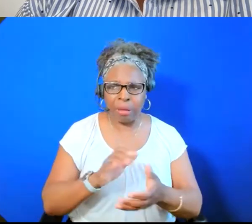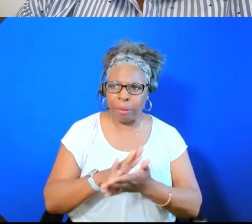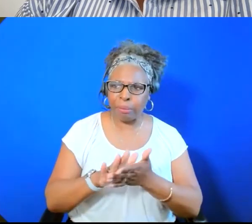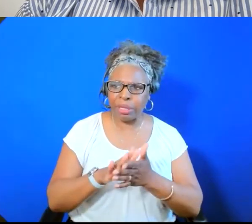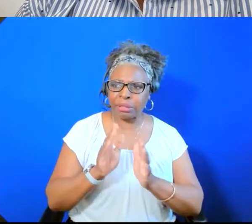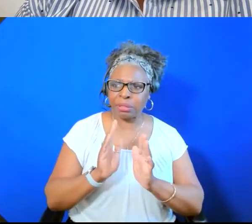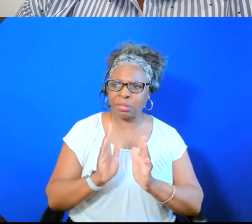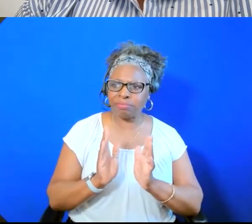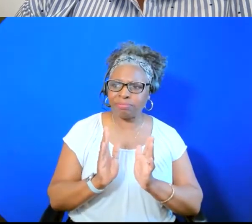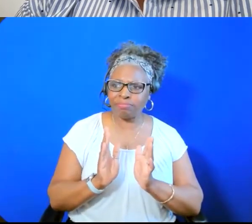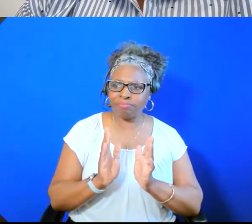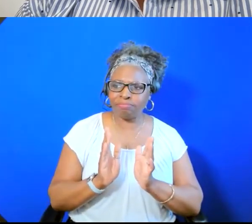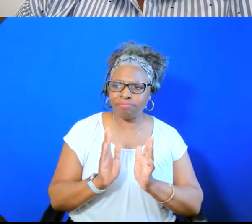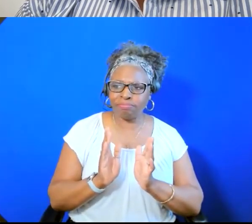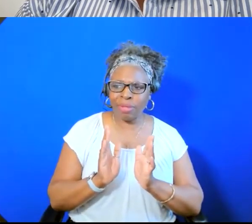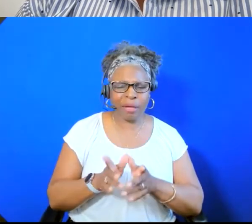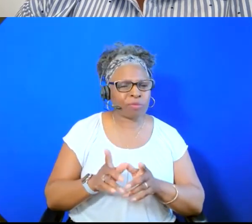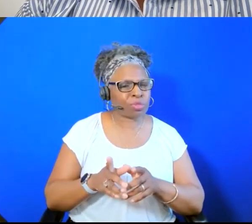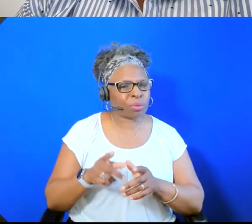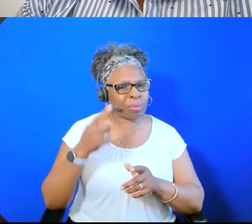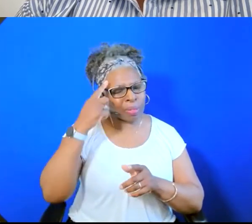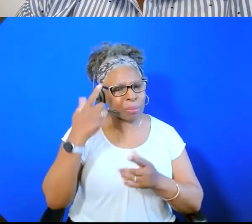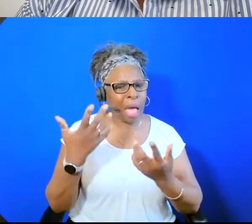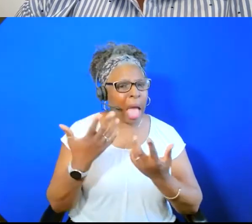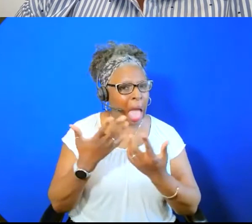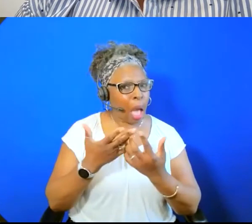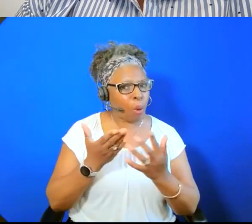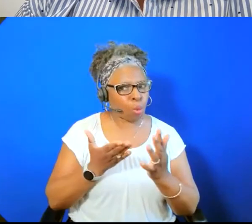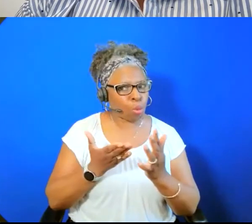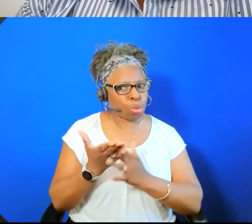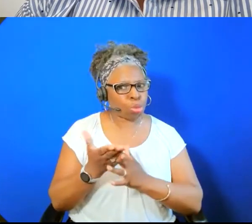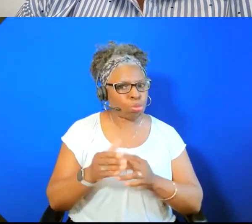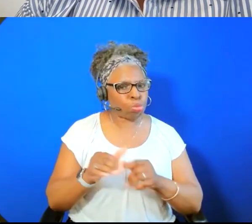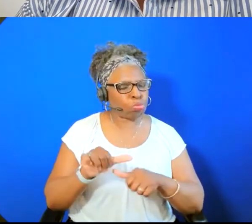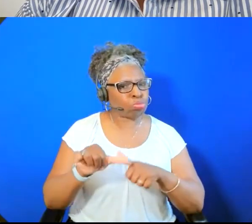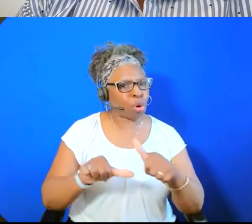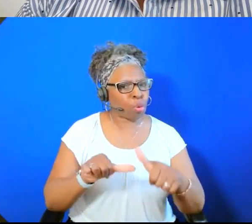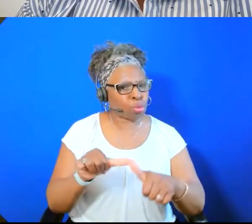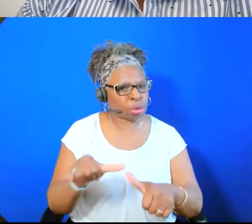and I don't burn out, you know, I had a wonderful project with Tate for the last two years, and I was pretty close to burnout at the end of that.